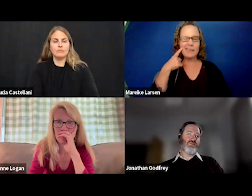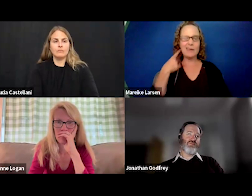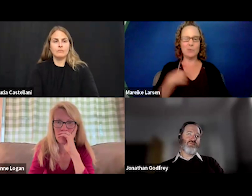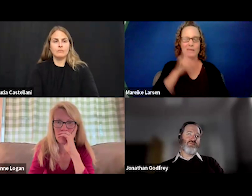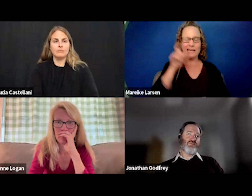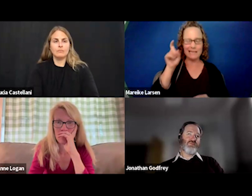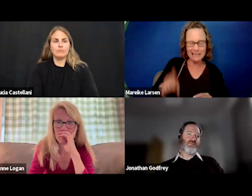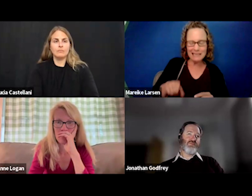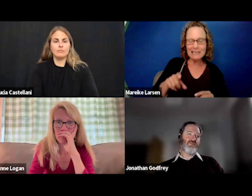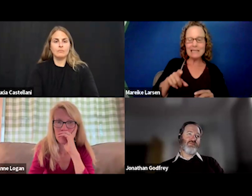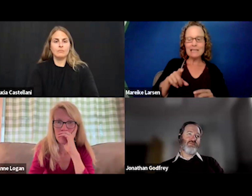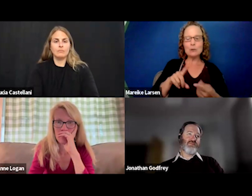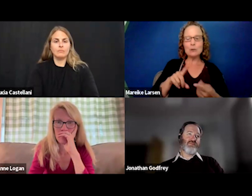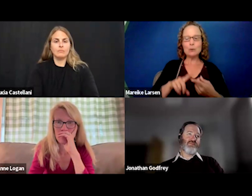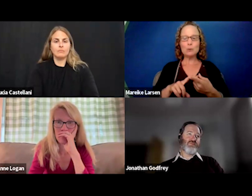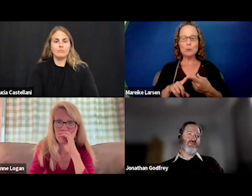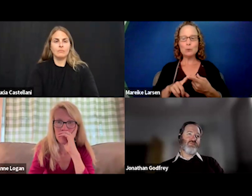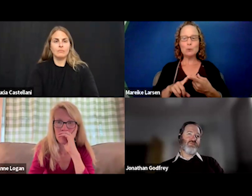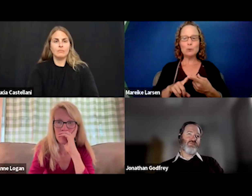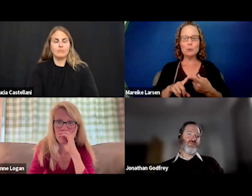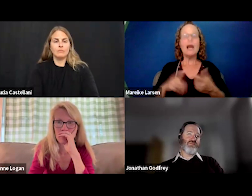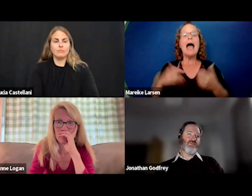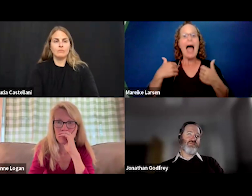I mean, yeah, having the skill to advocate